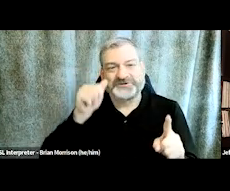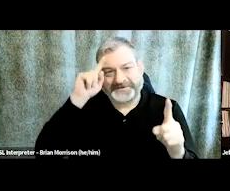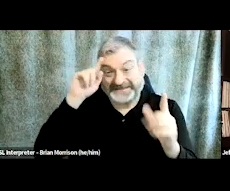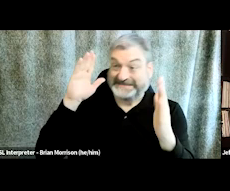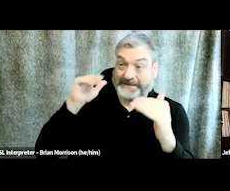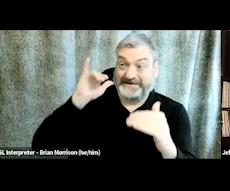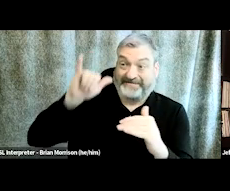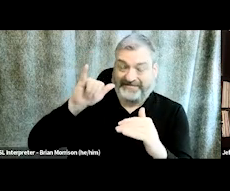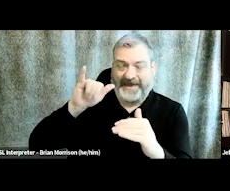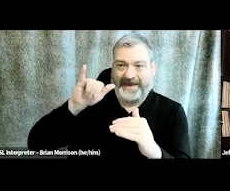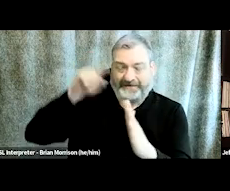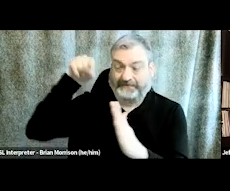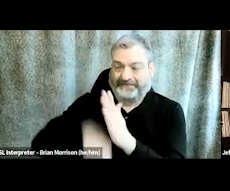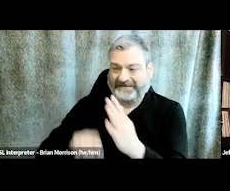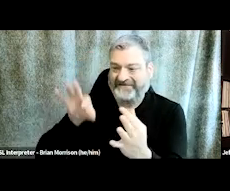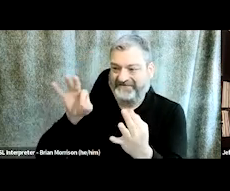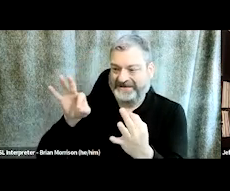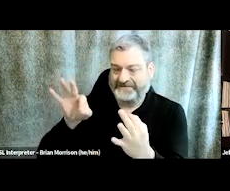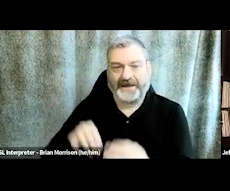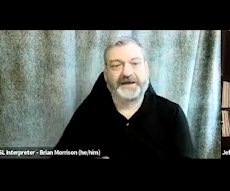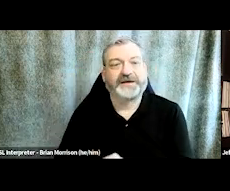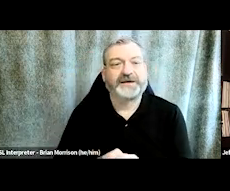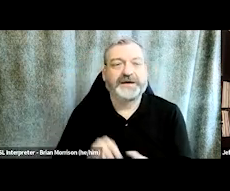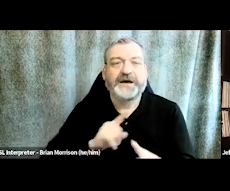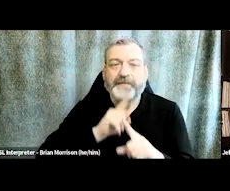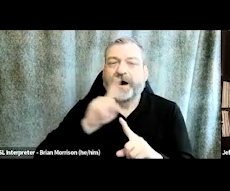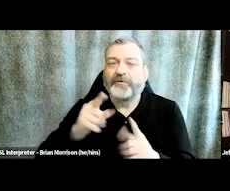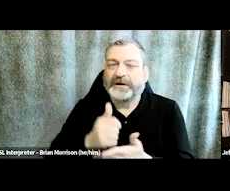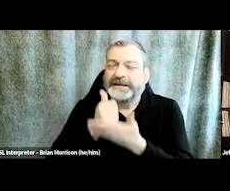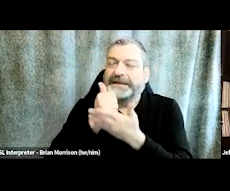And it kind of just drives home the main point that I want to make as